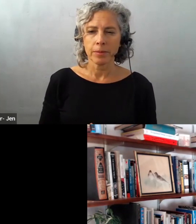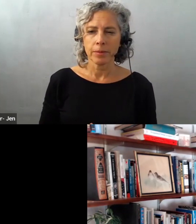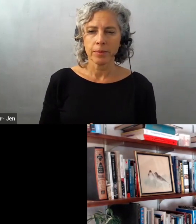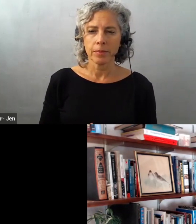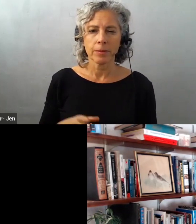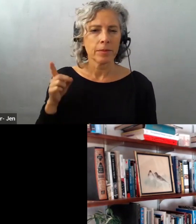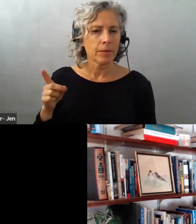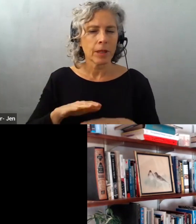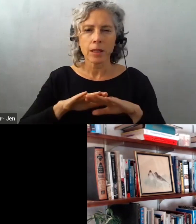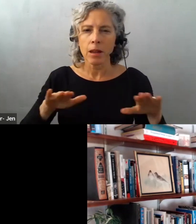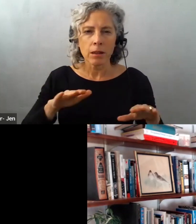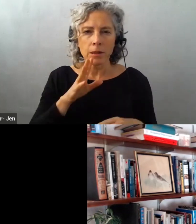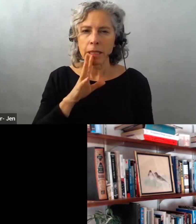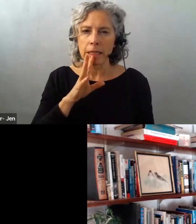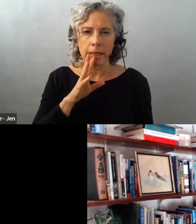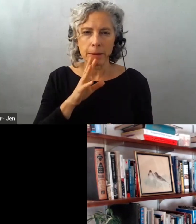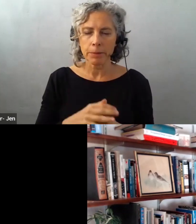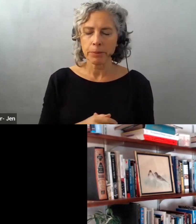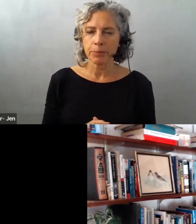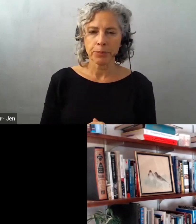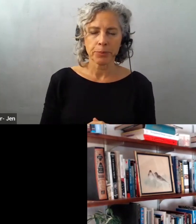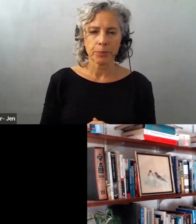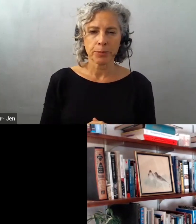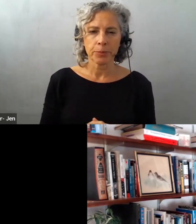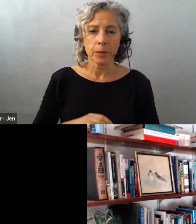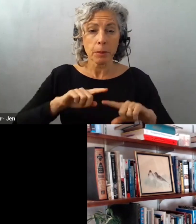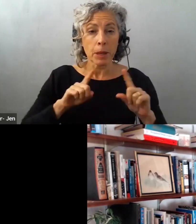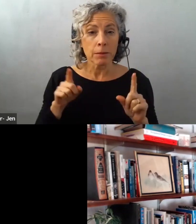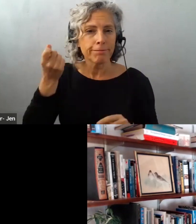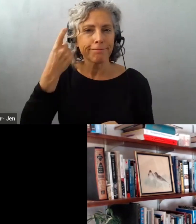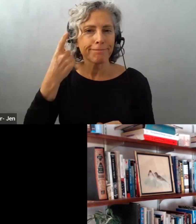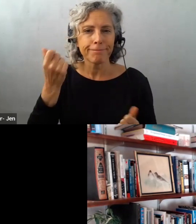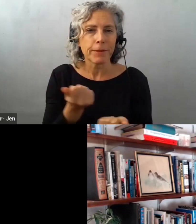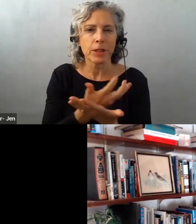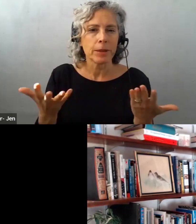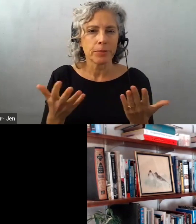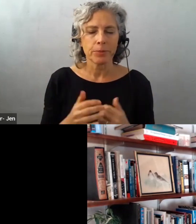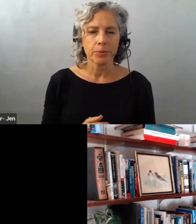is nonspeaking. But he understands everything and he